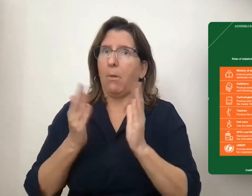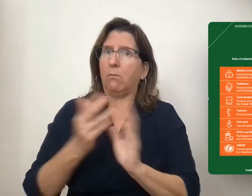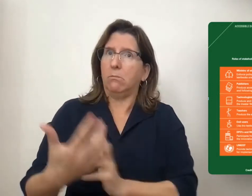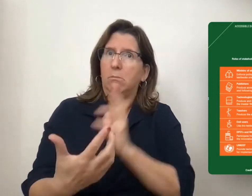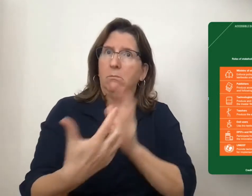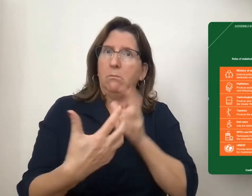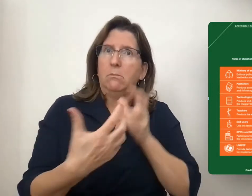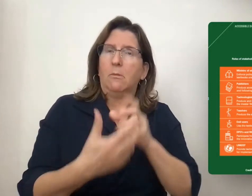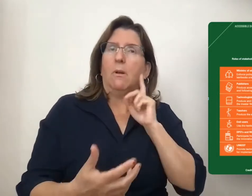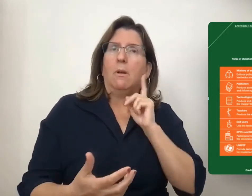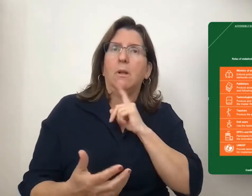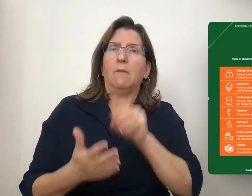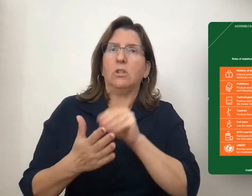in the development of ebooks for deaf learners.